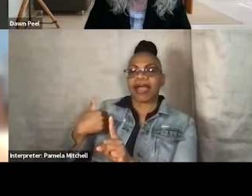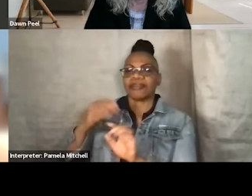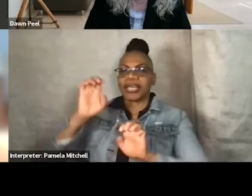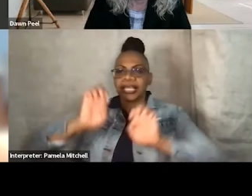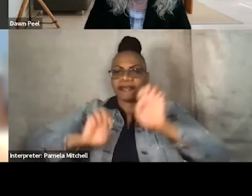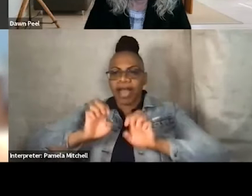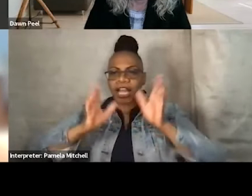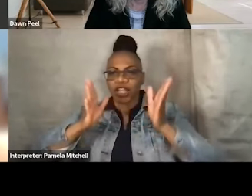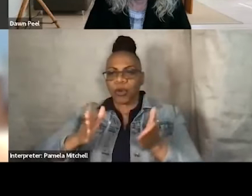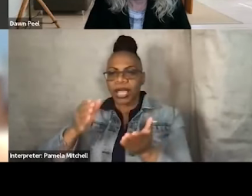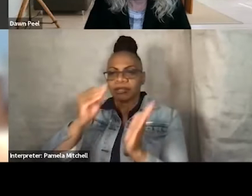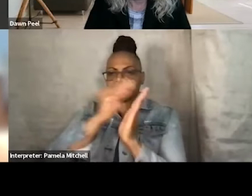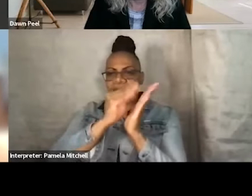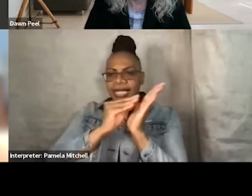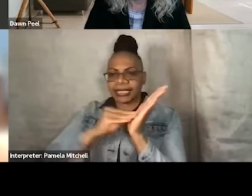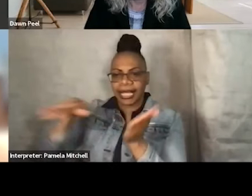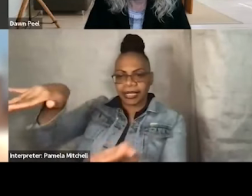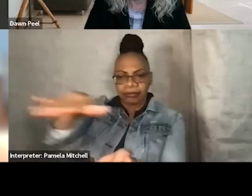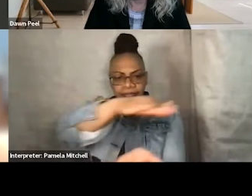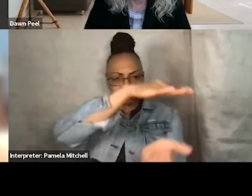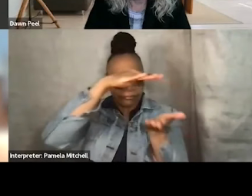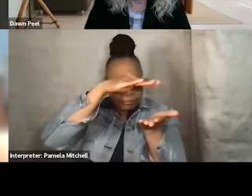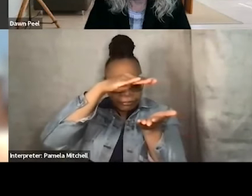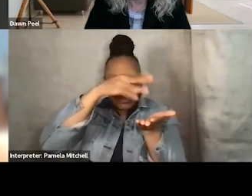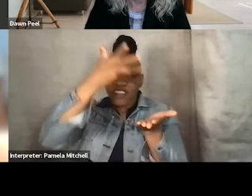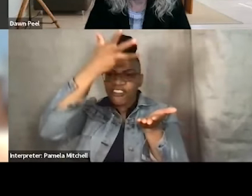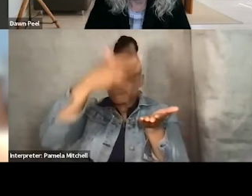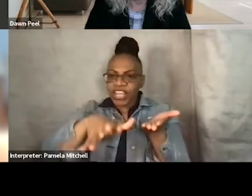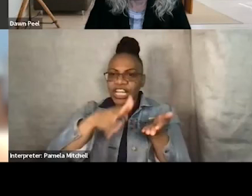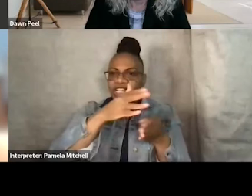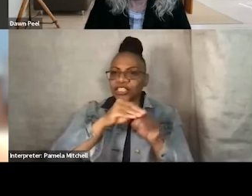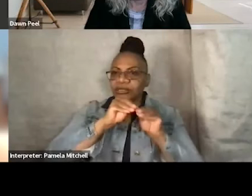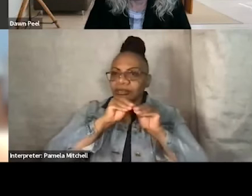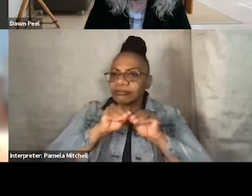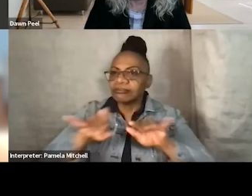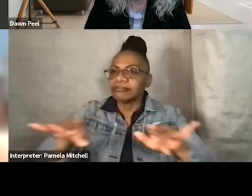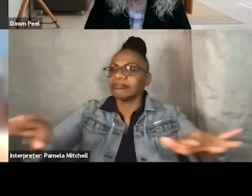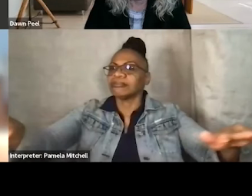so that we can share that out with our community and with our funders.